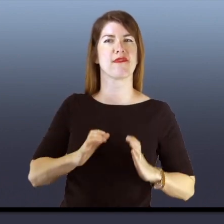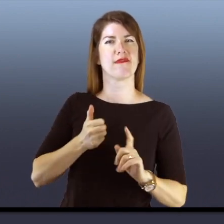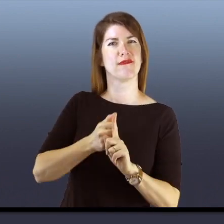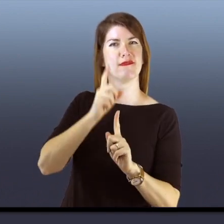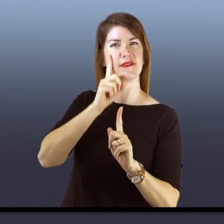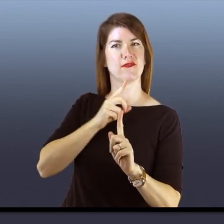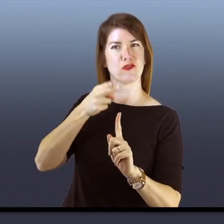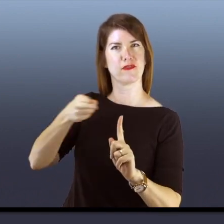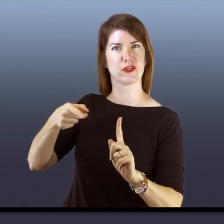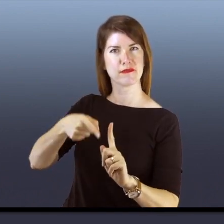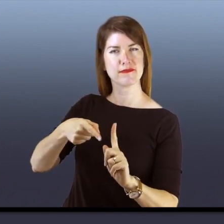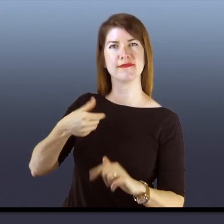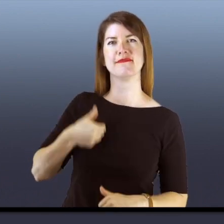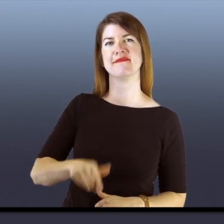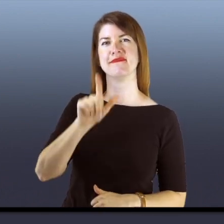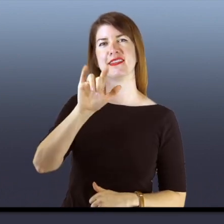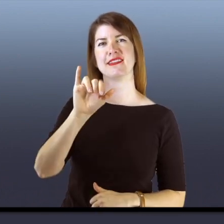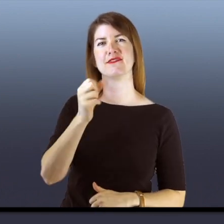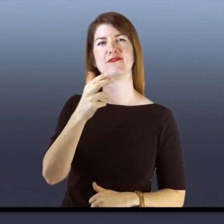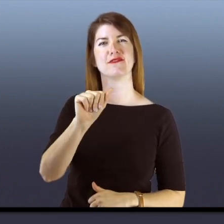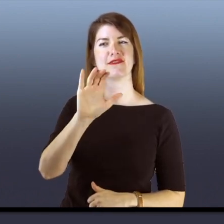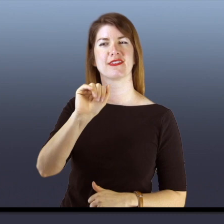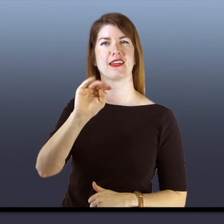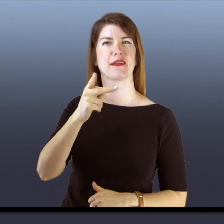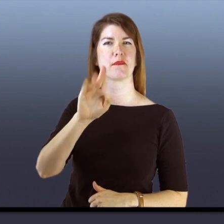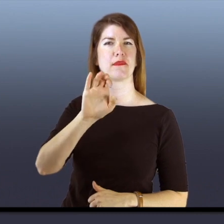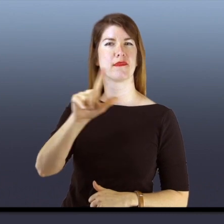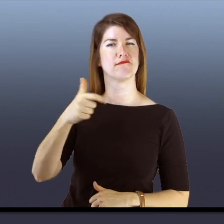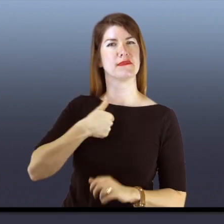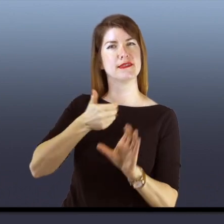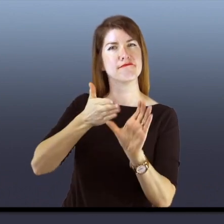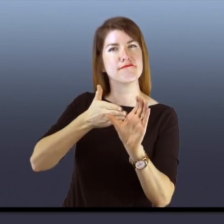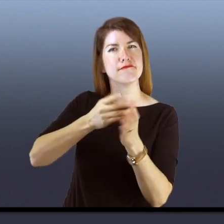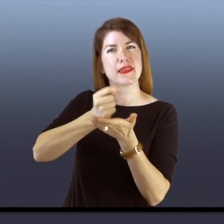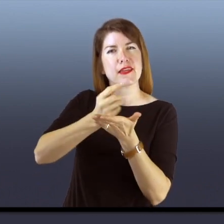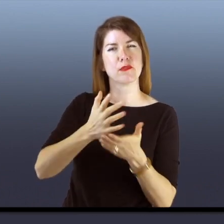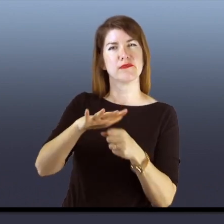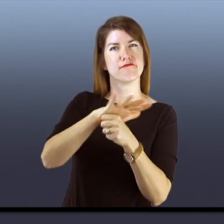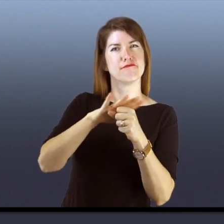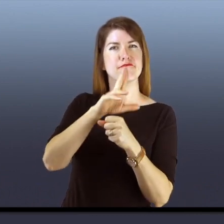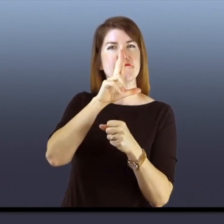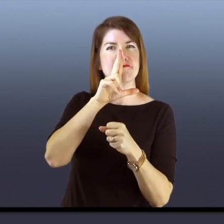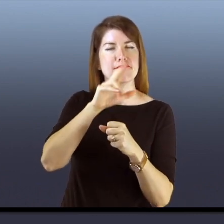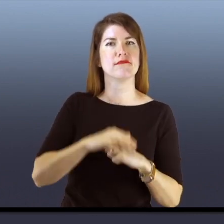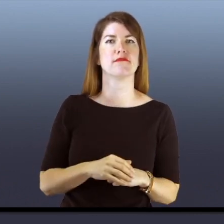I'm Leisha Campbell, I'm a psychotherapist in the Greater Houston area, I have over 16 years